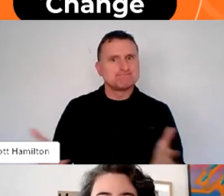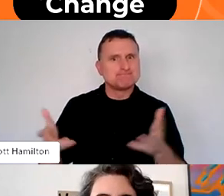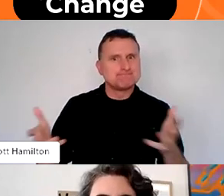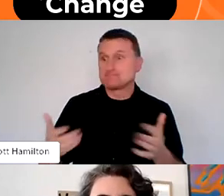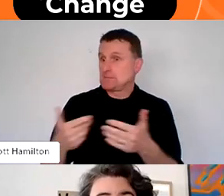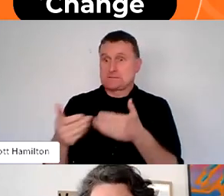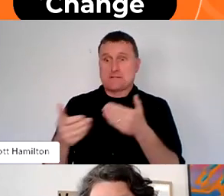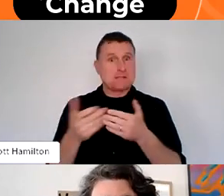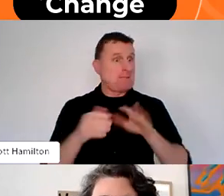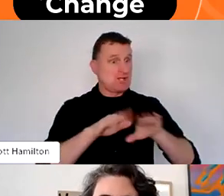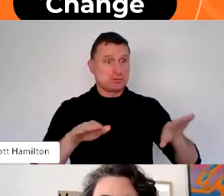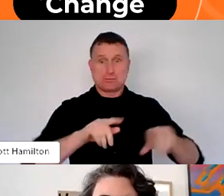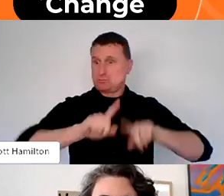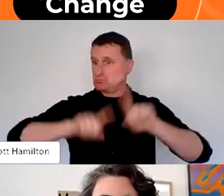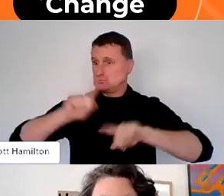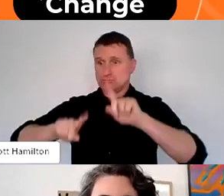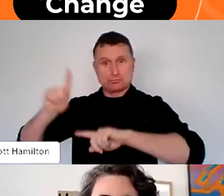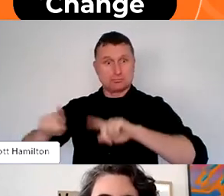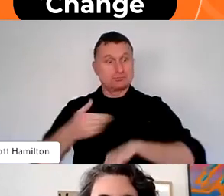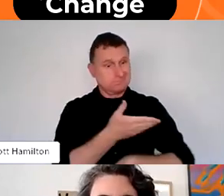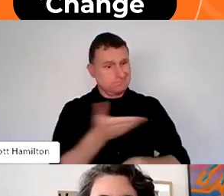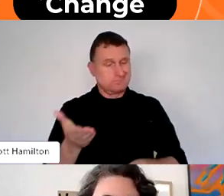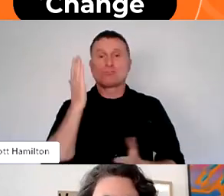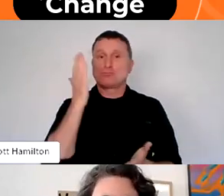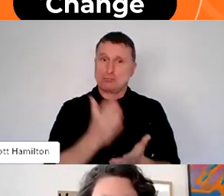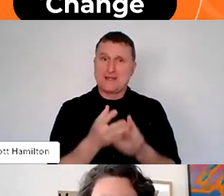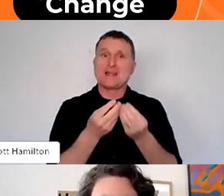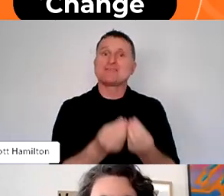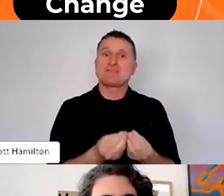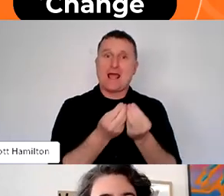is truly valued in our society in Aotearoa New Zealand. That is